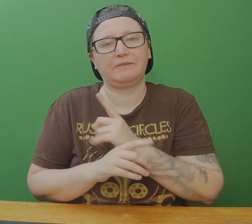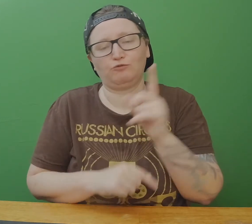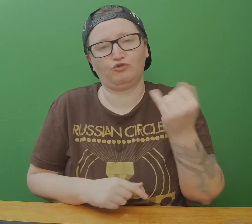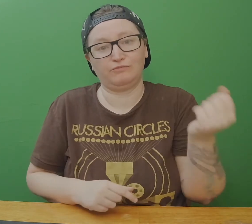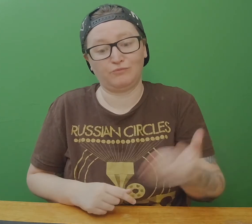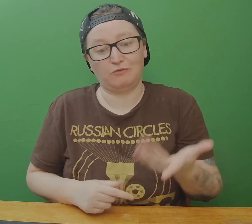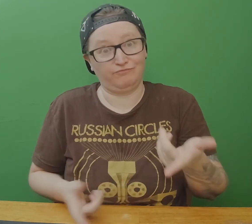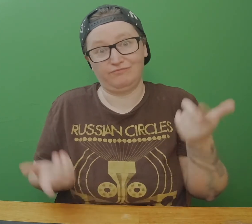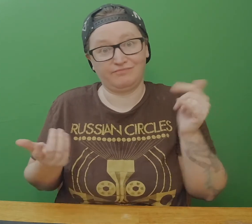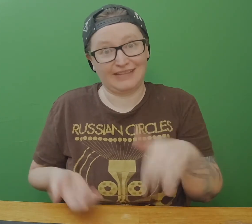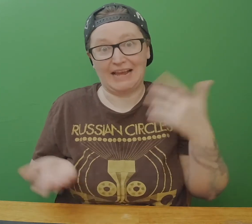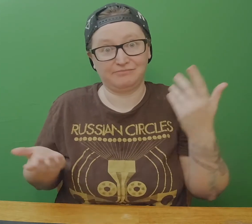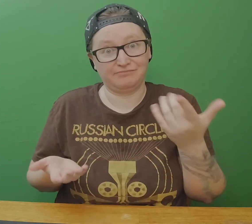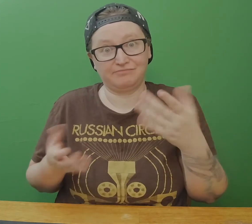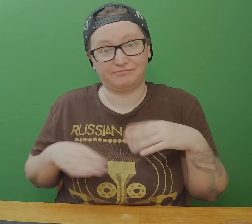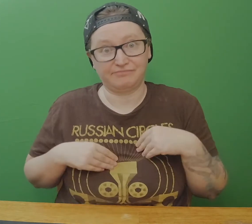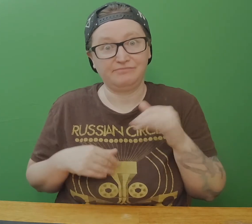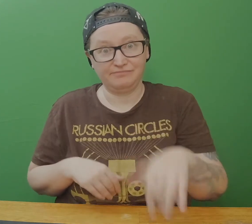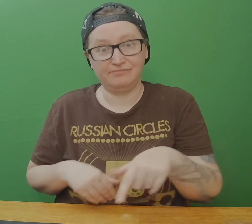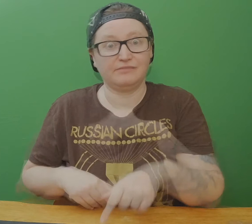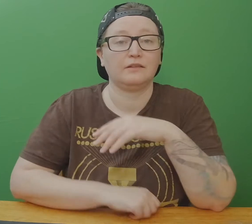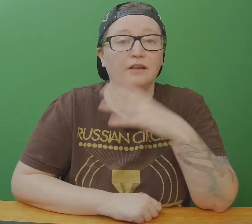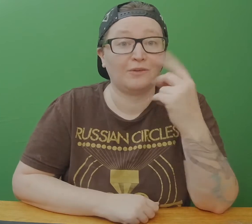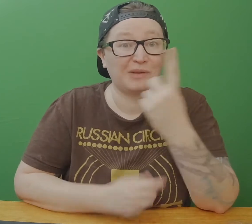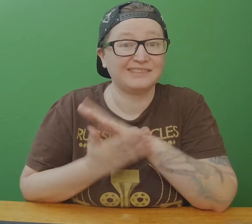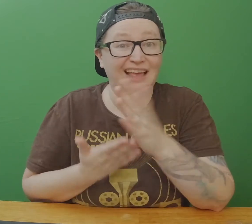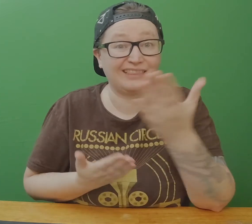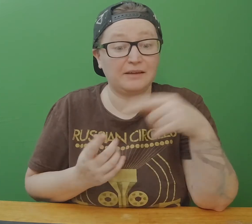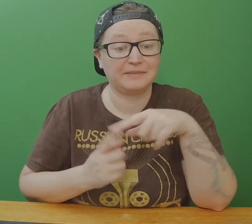in general with defense you just get one roll and that's all you have to uh you have to accept that